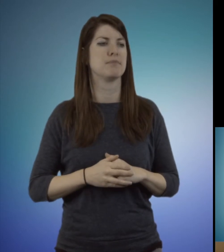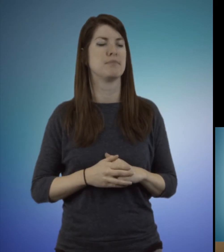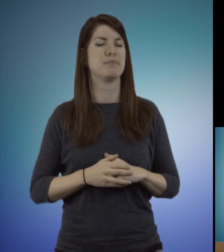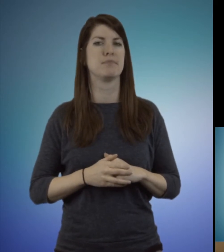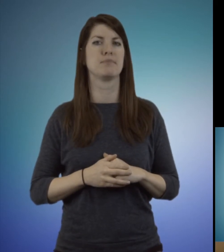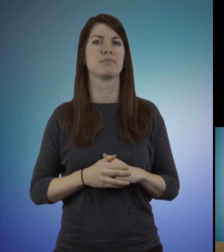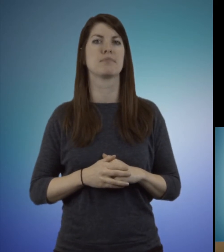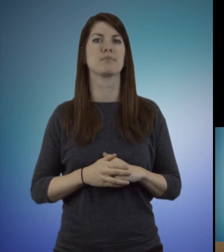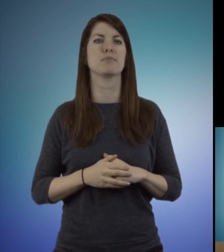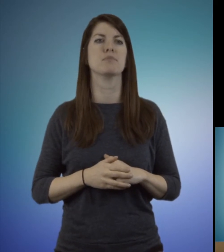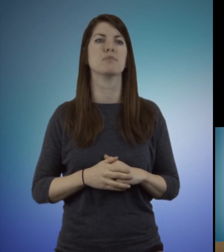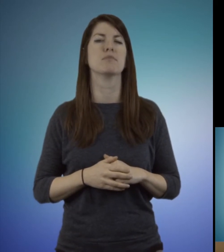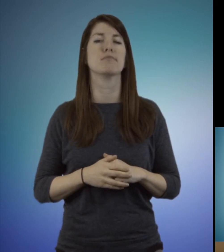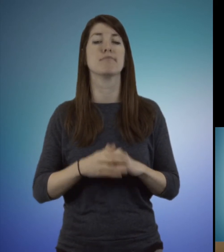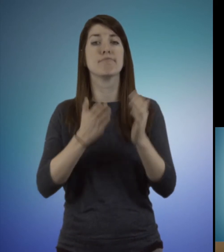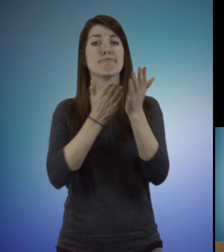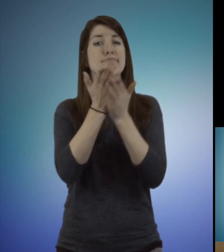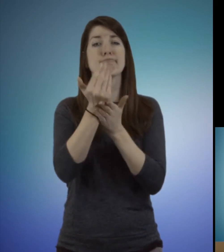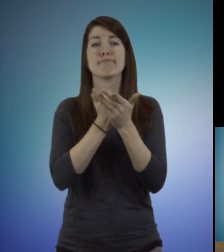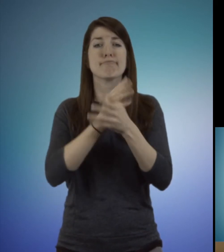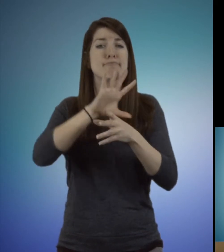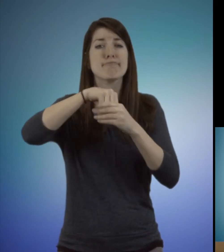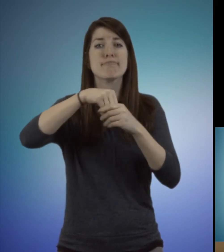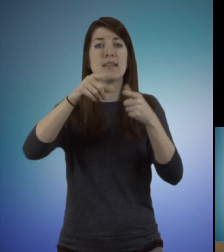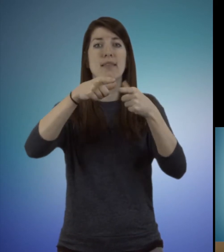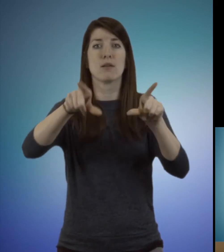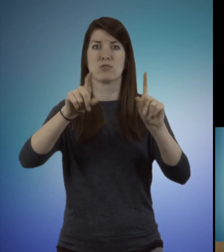There are comprehensive language tests that a speech pathologist would give